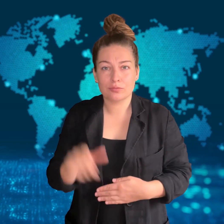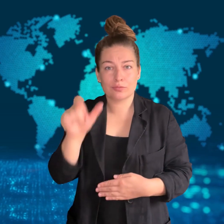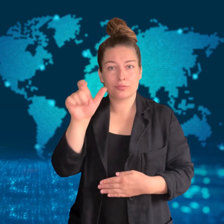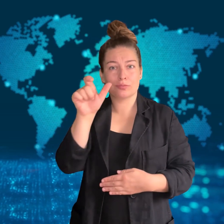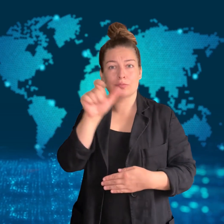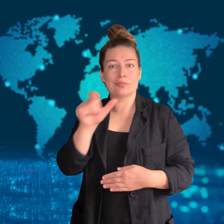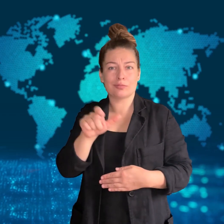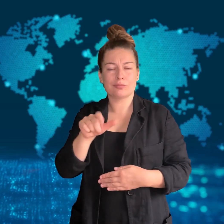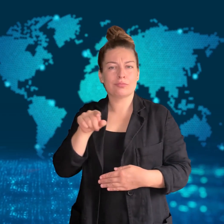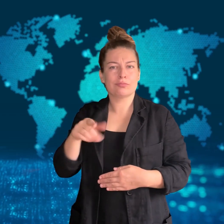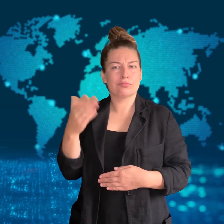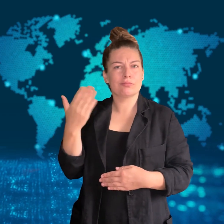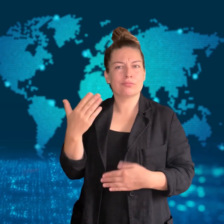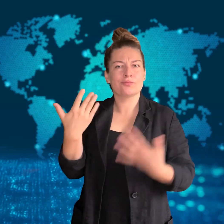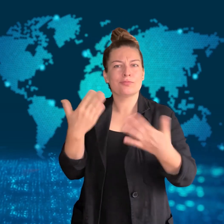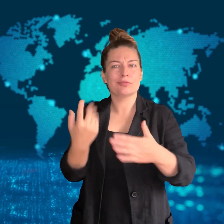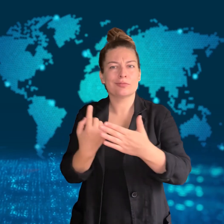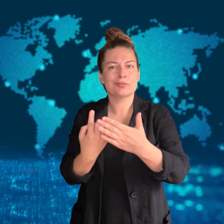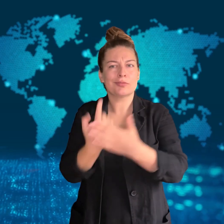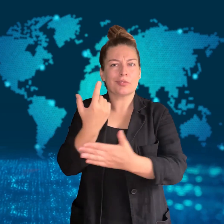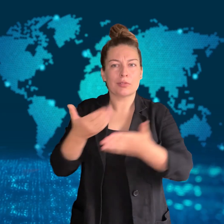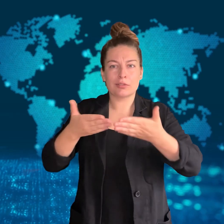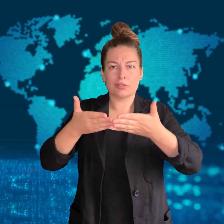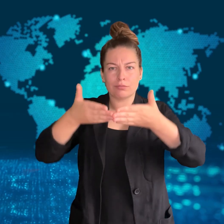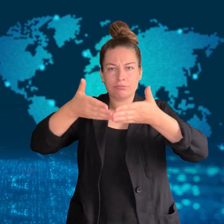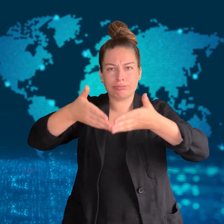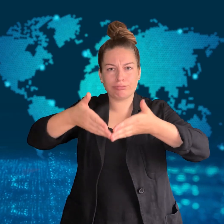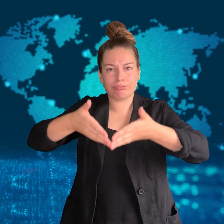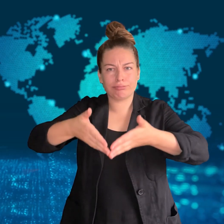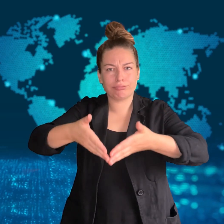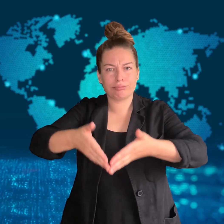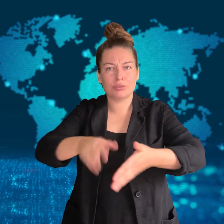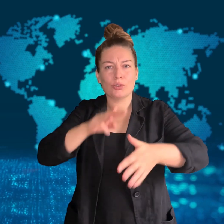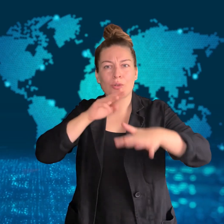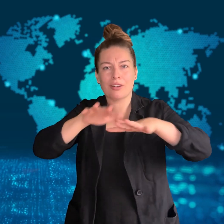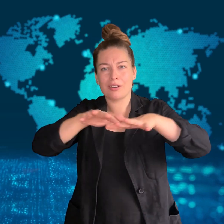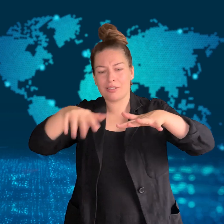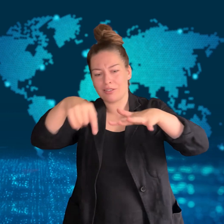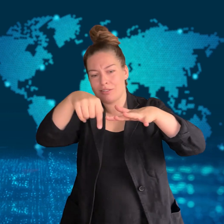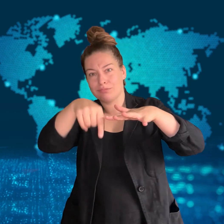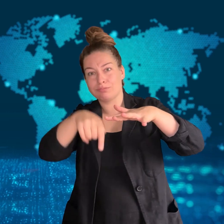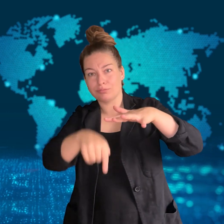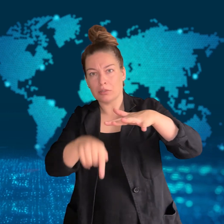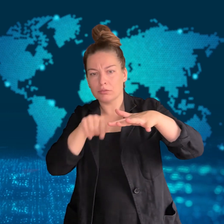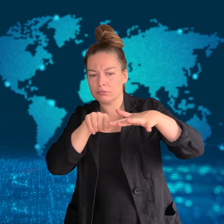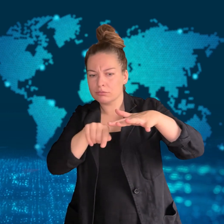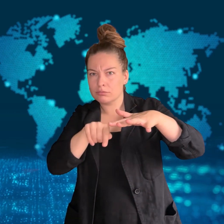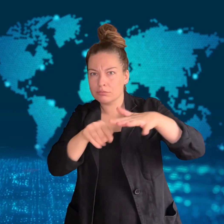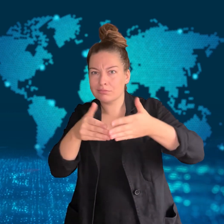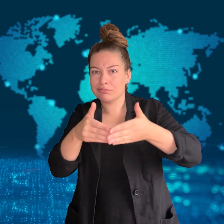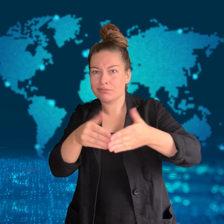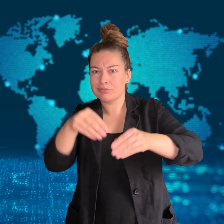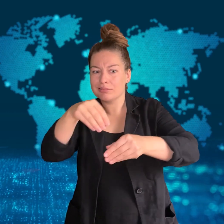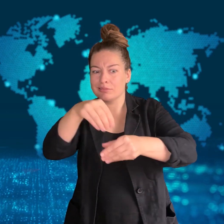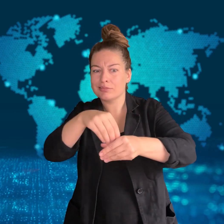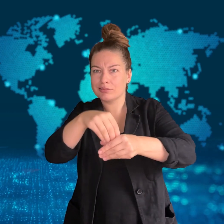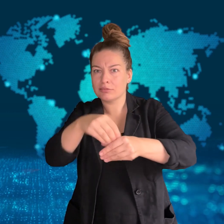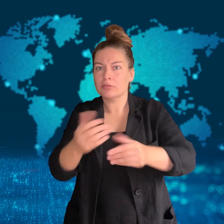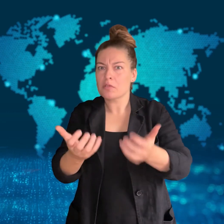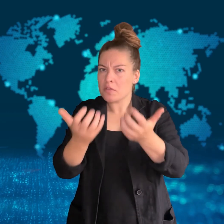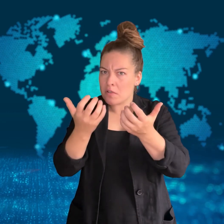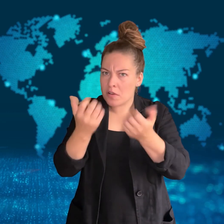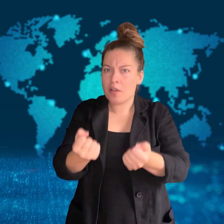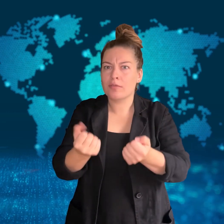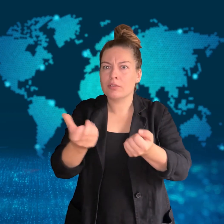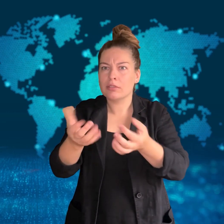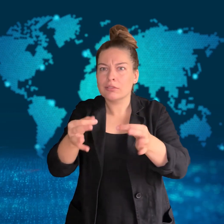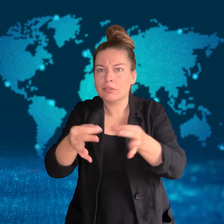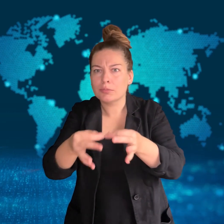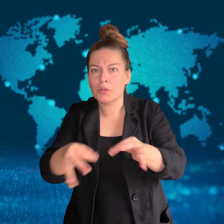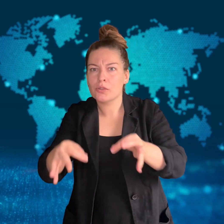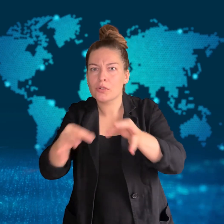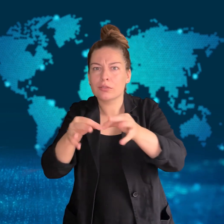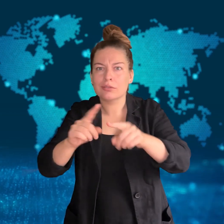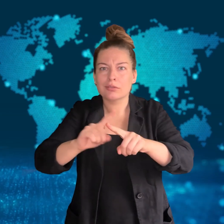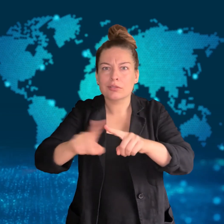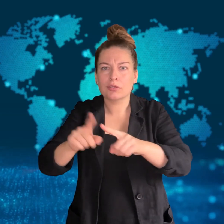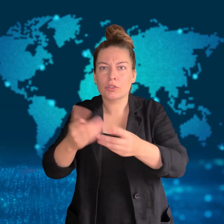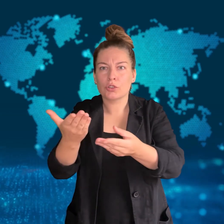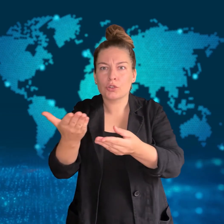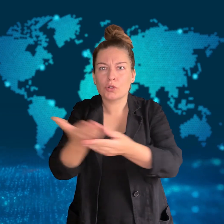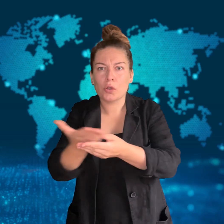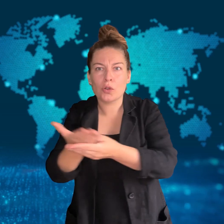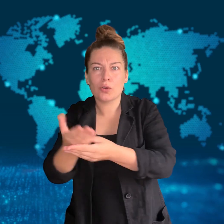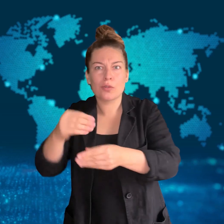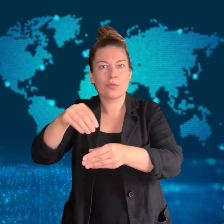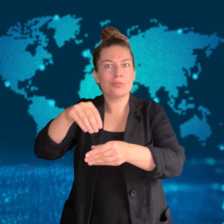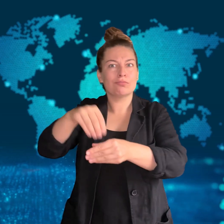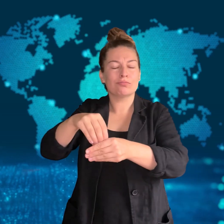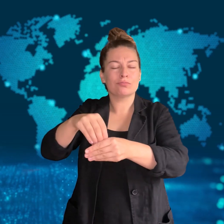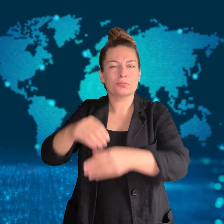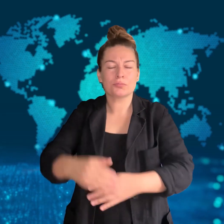Sunken yacht may hold safes